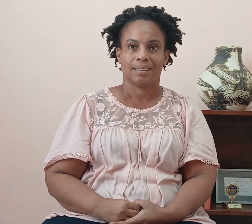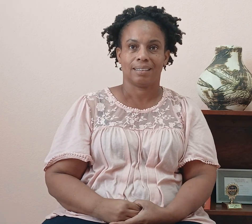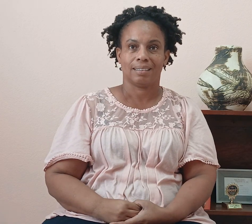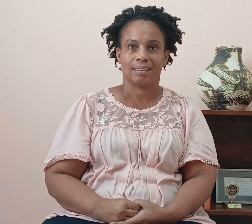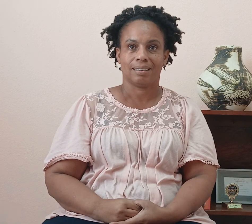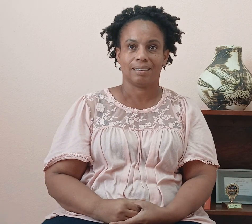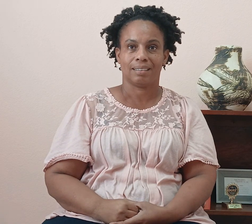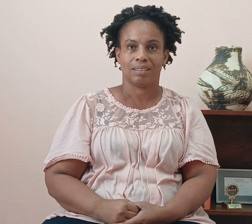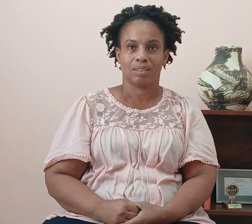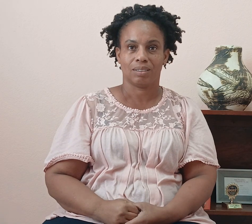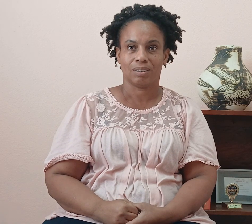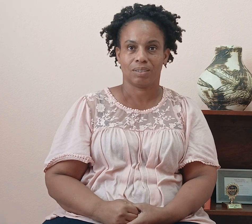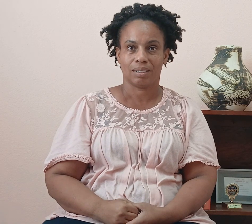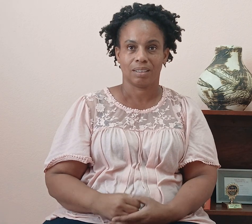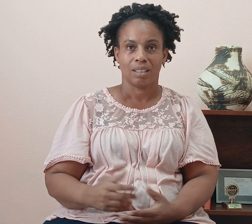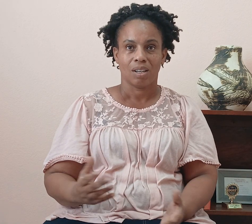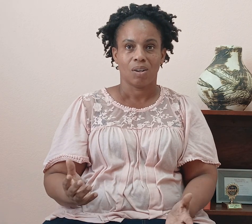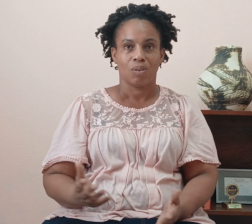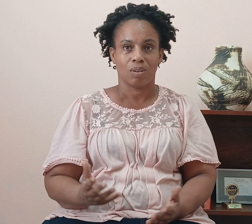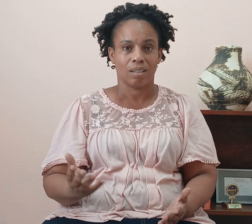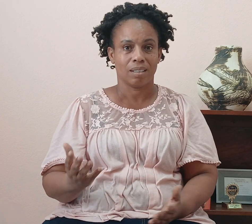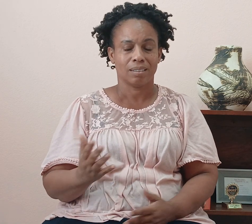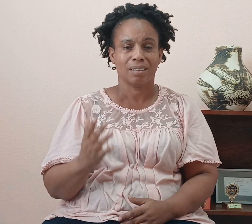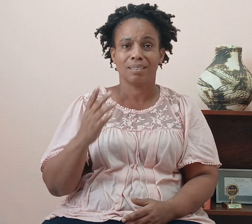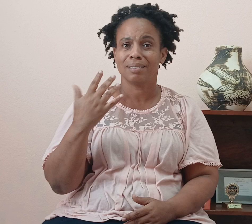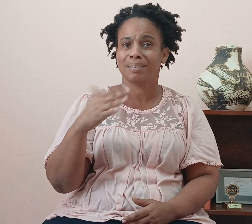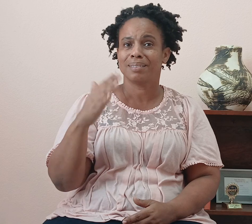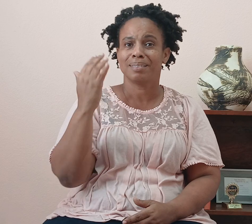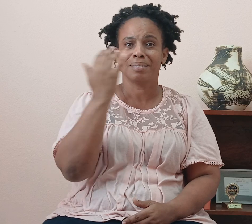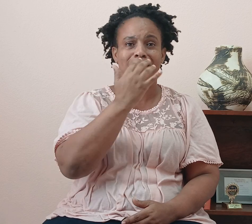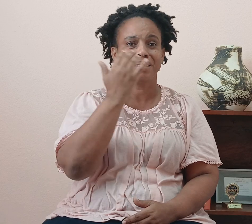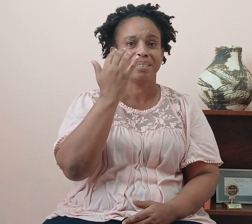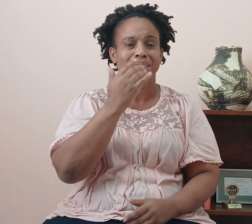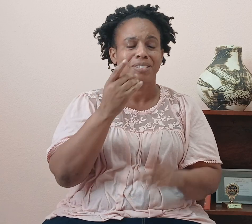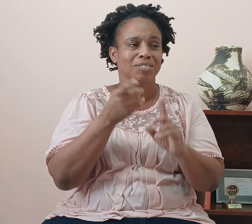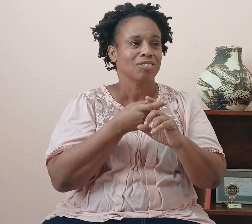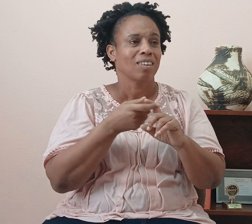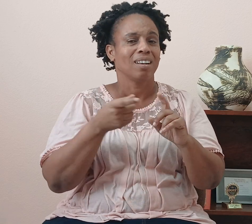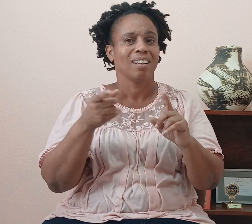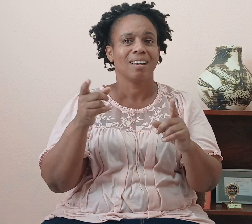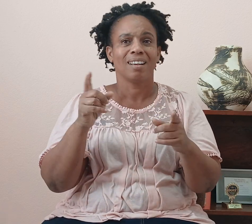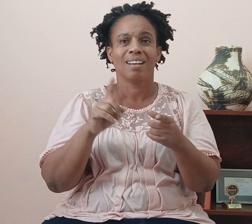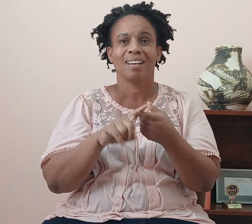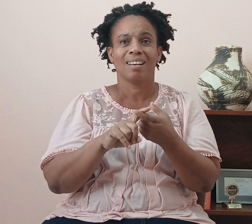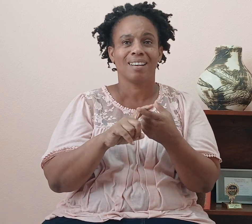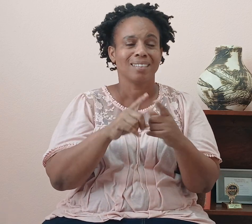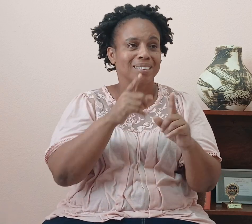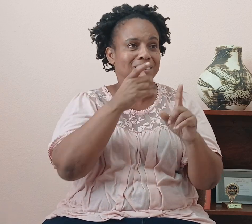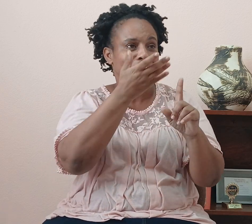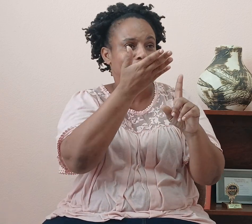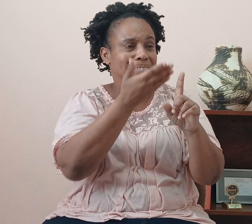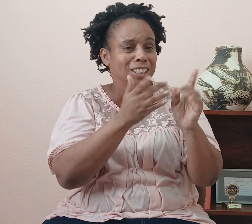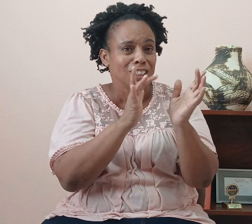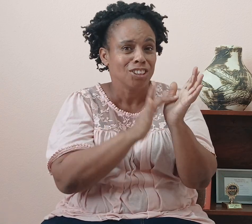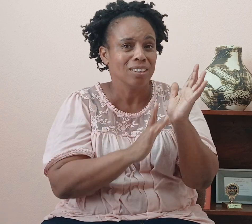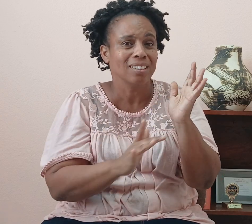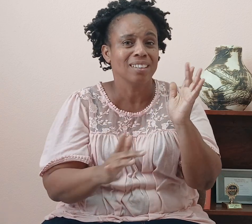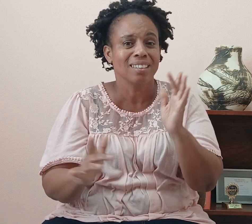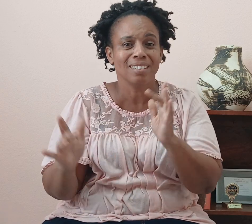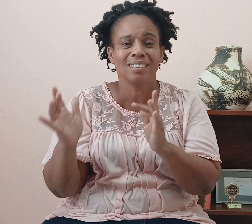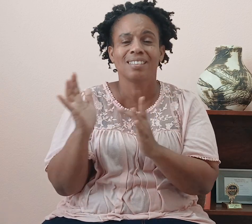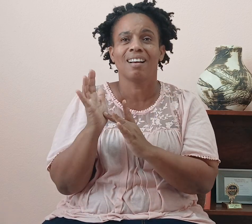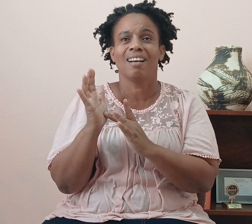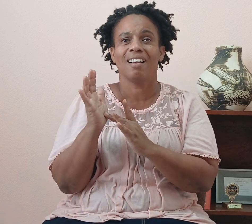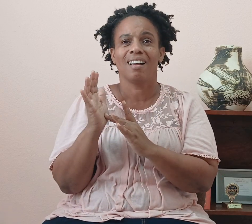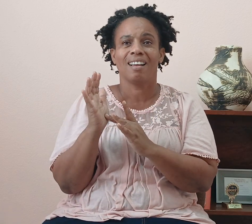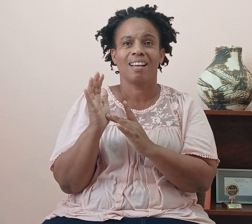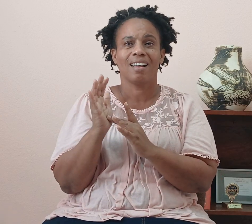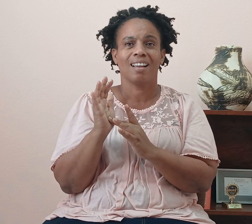1 What a friend we have in Jesus,